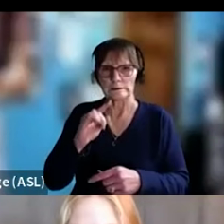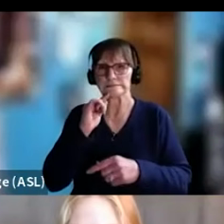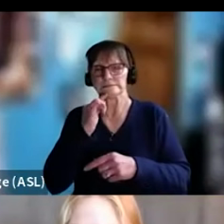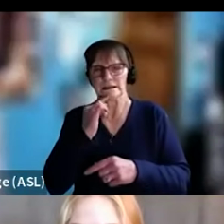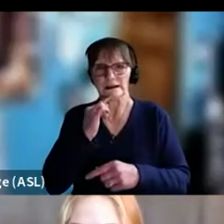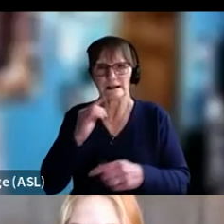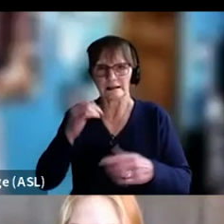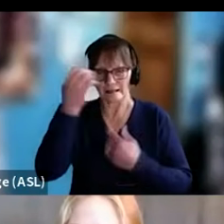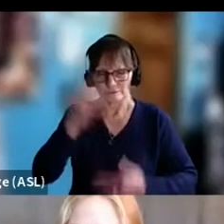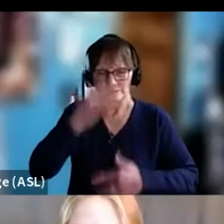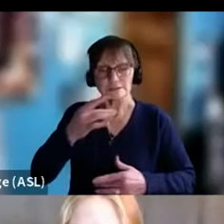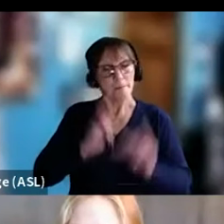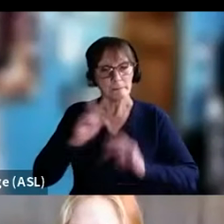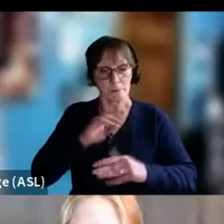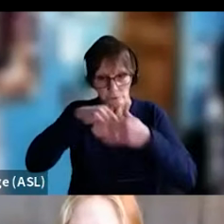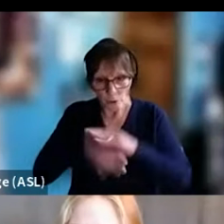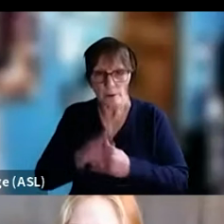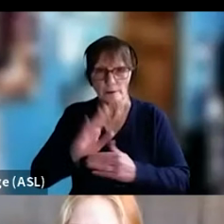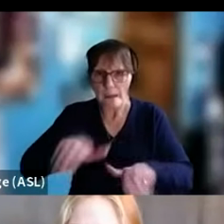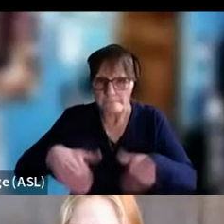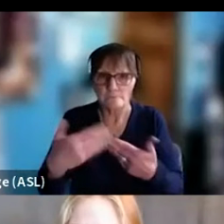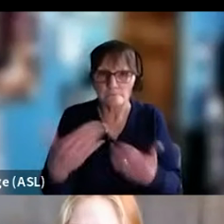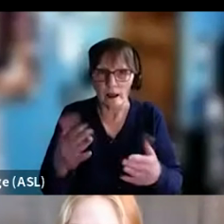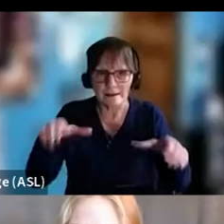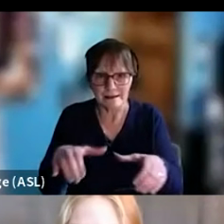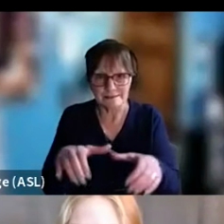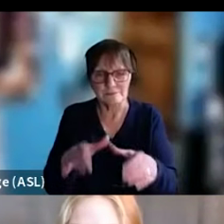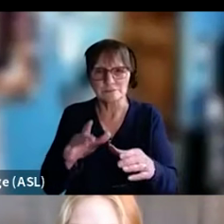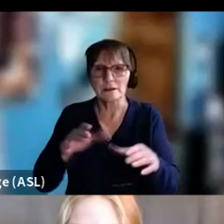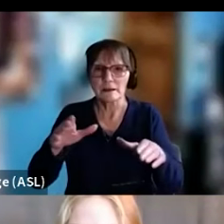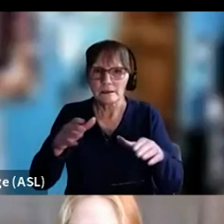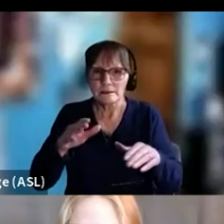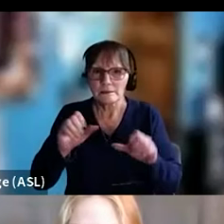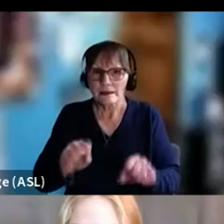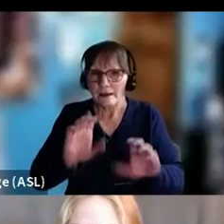and provide that community, provide those activities, can provide those support groups,